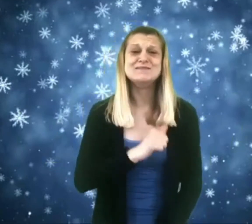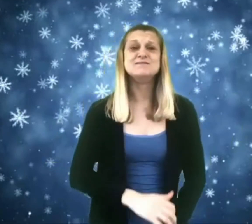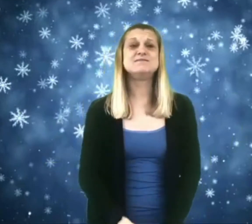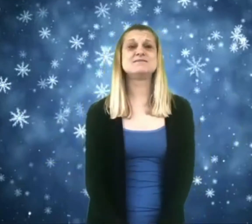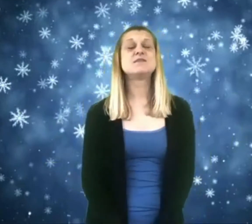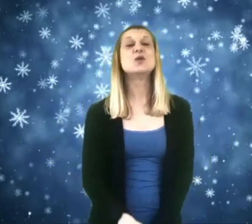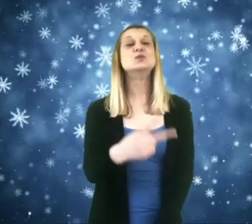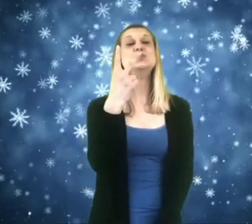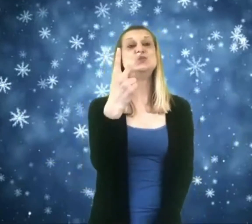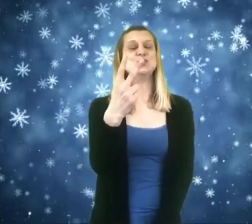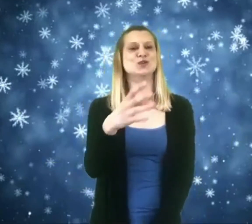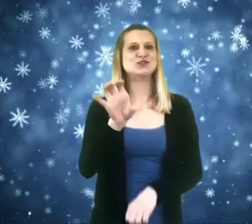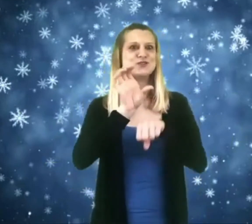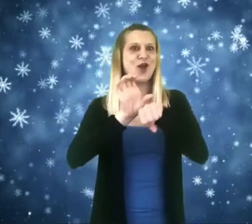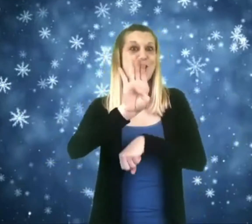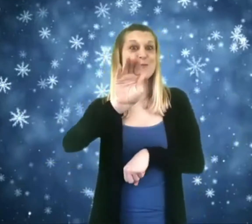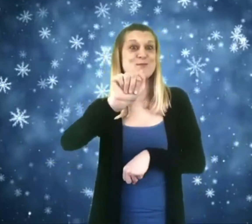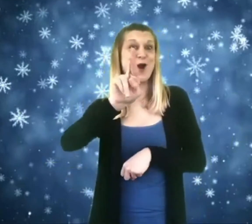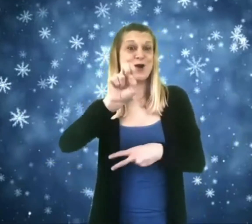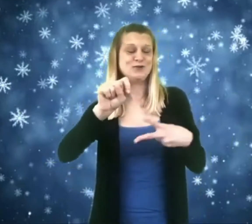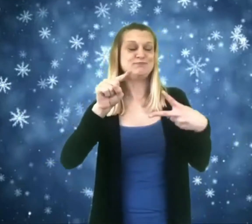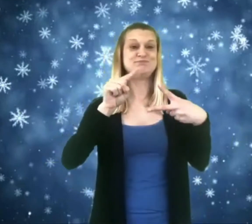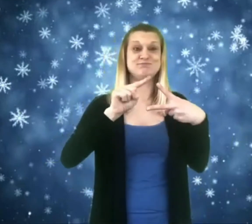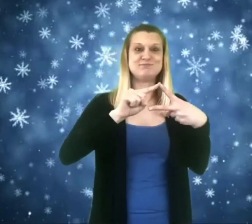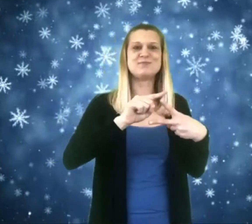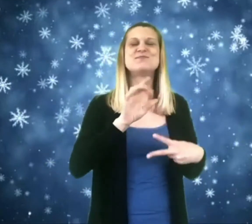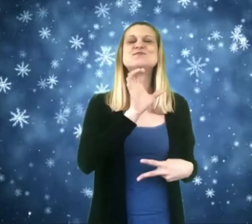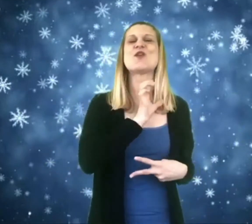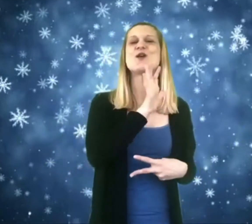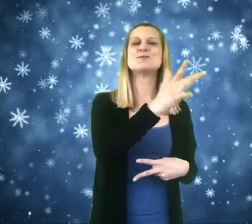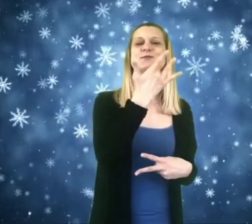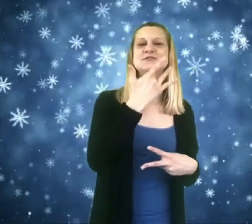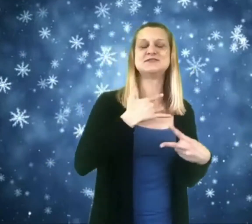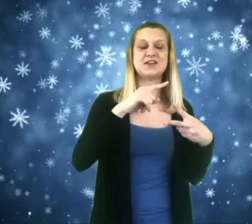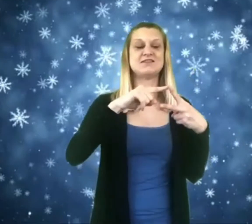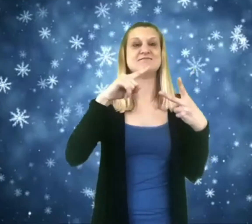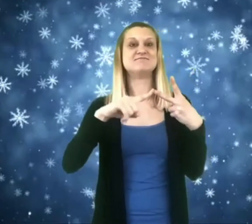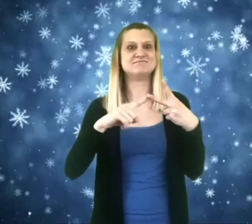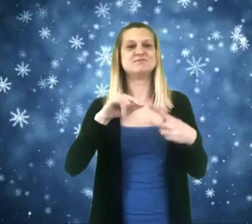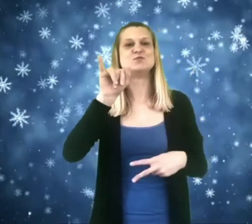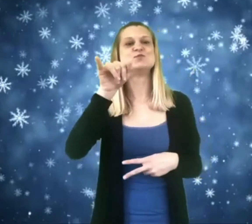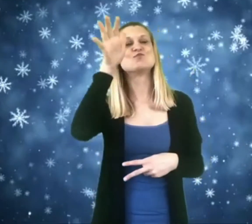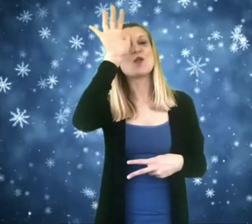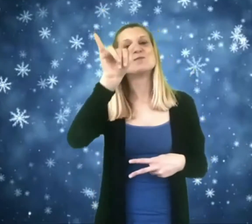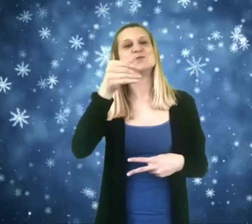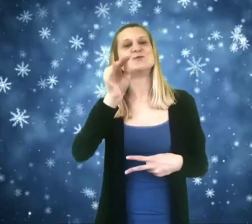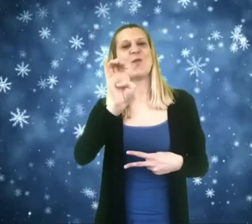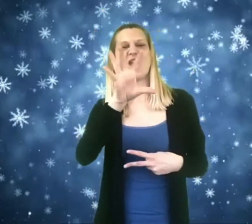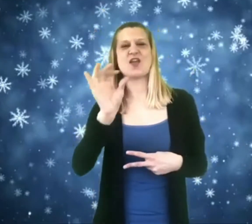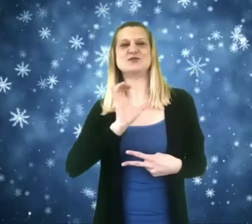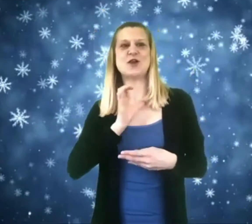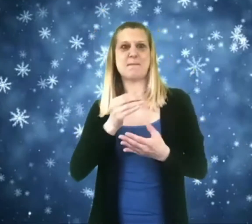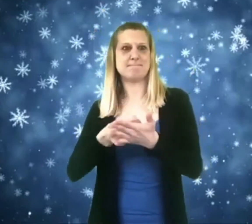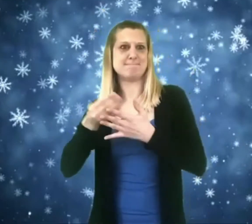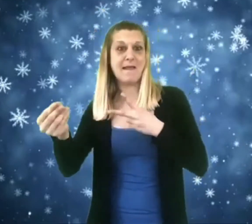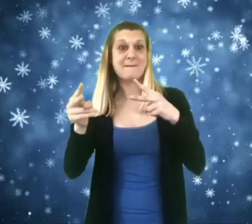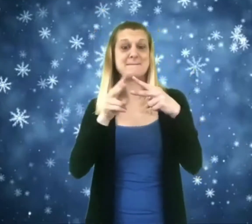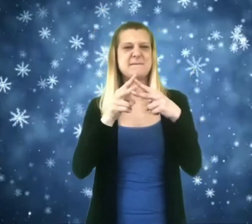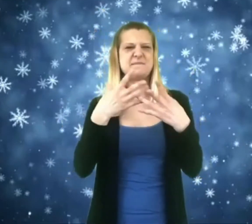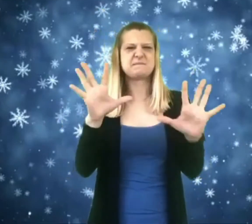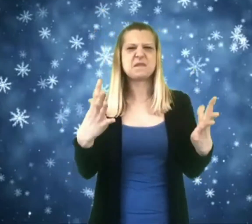Both bars of chocolate, the birthday one and the one Grandpa Joe had bought, had long since